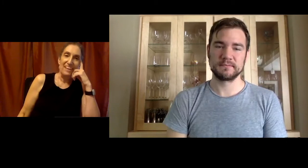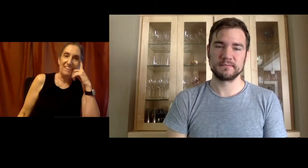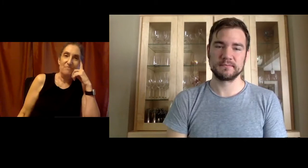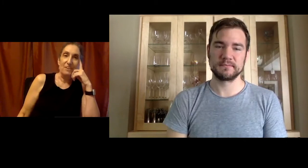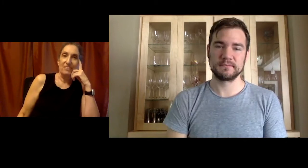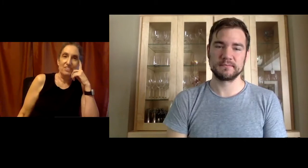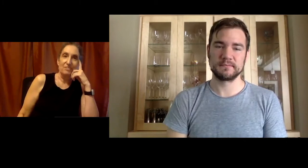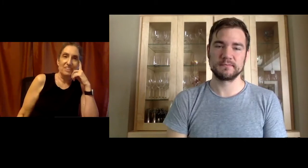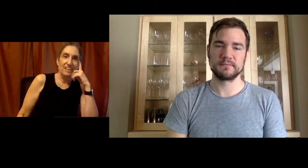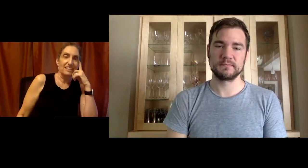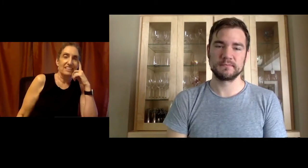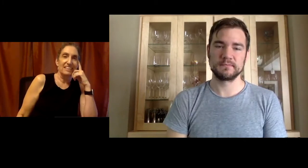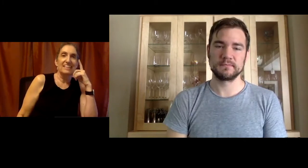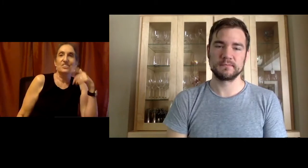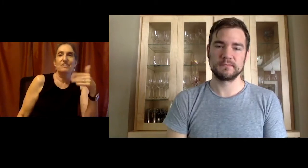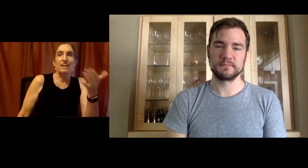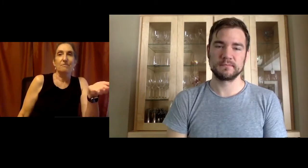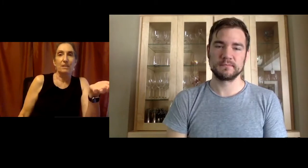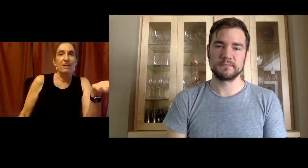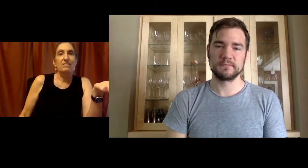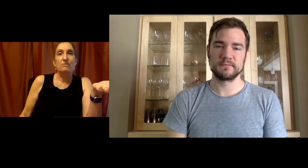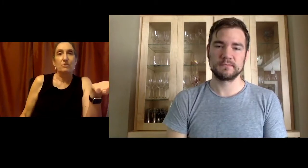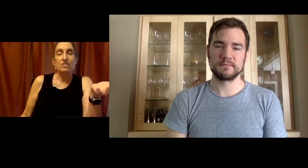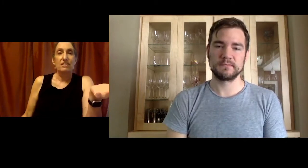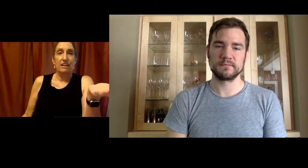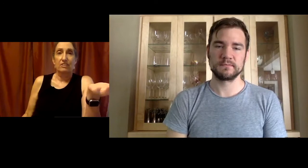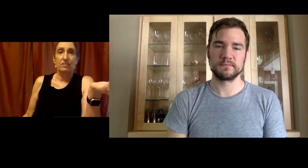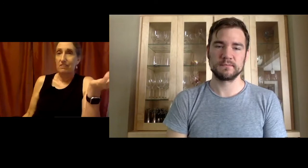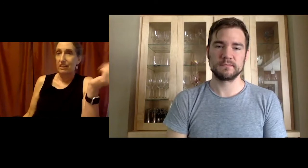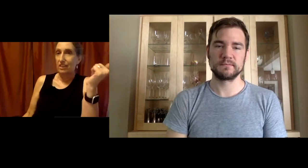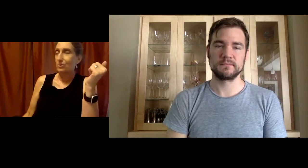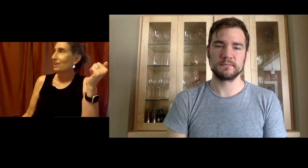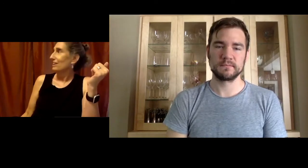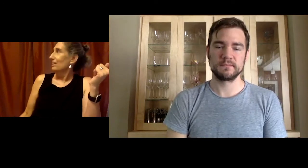and found out that she really liked it. And then it turns out because of course she's an actor like you,